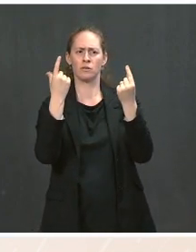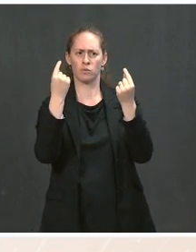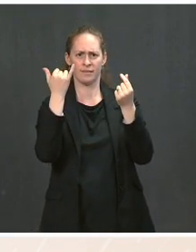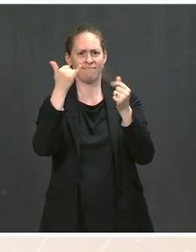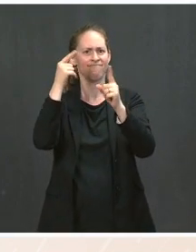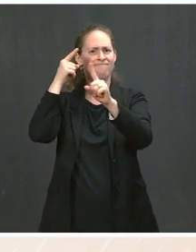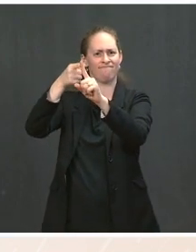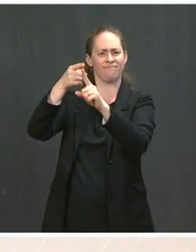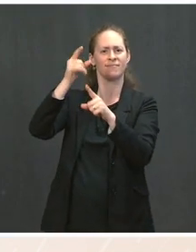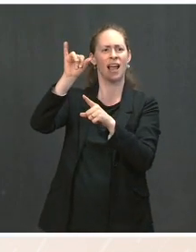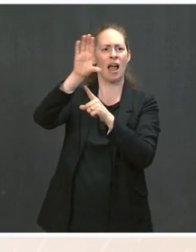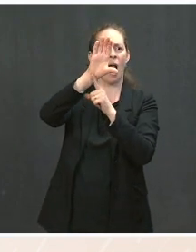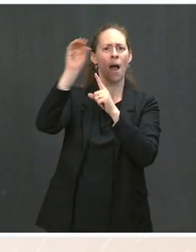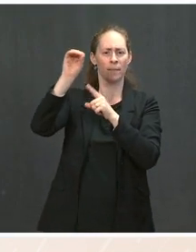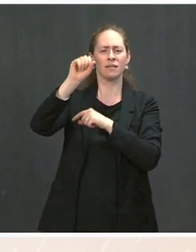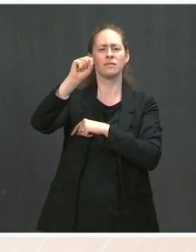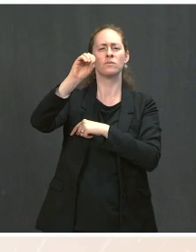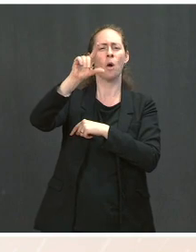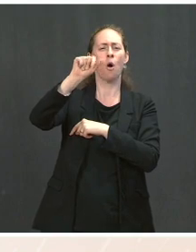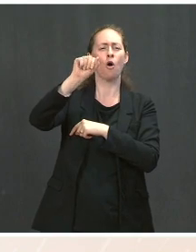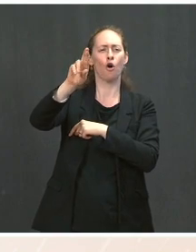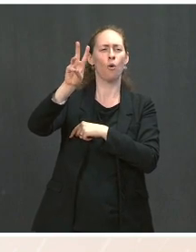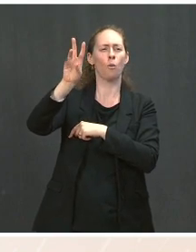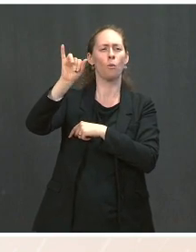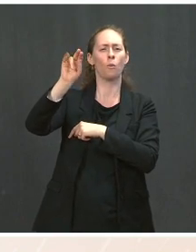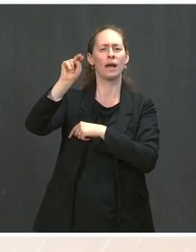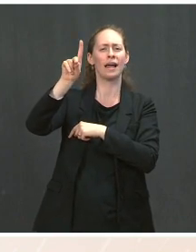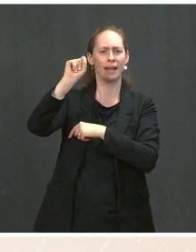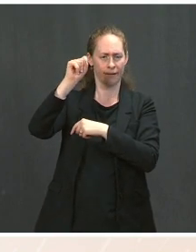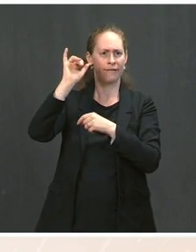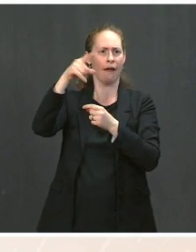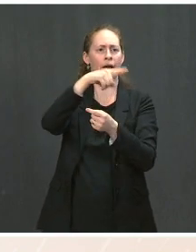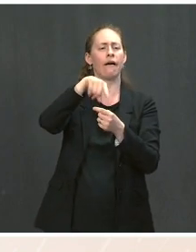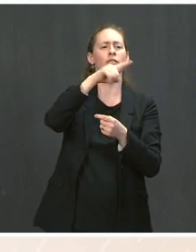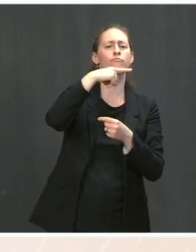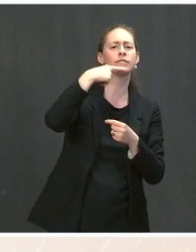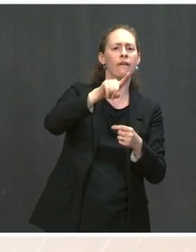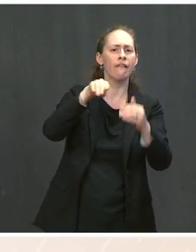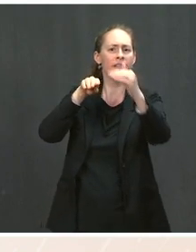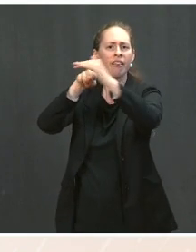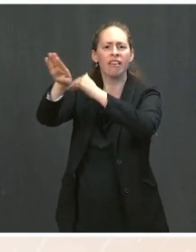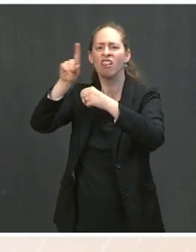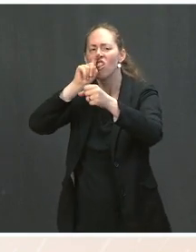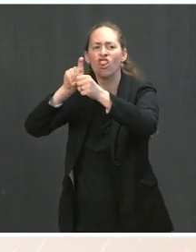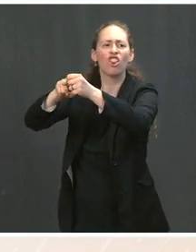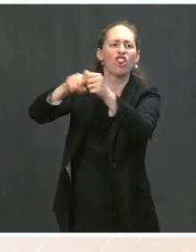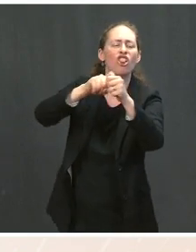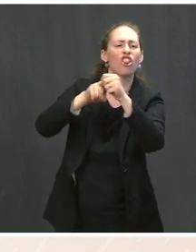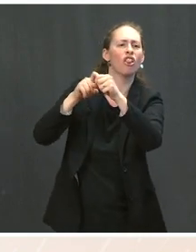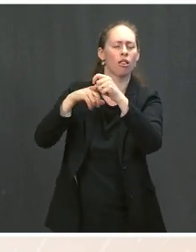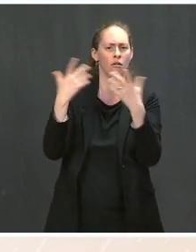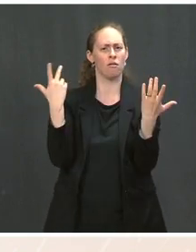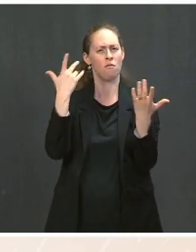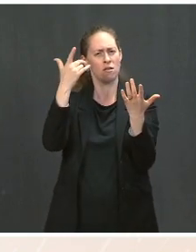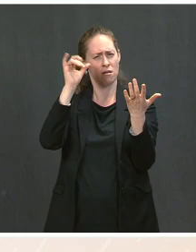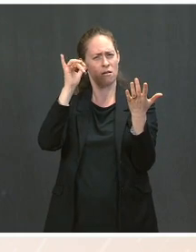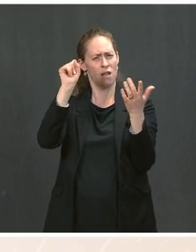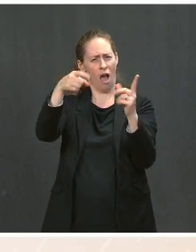What -- what did the Russians steal? What was the -- the broad intent? Ms. Psaki: We do have a little bit of a better